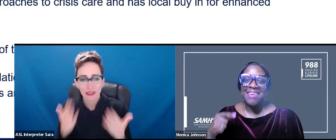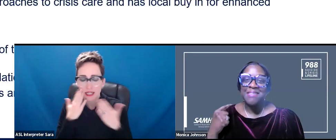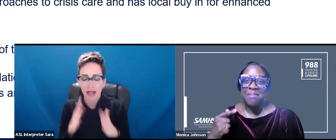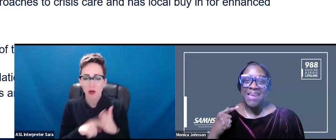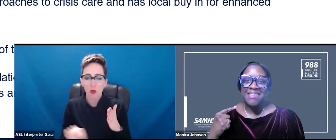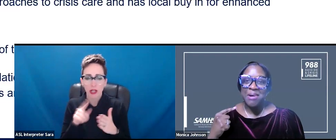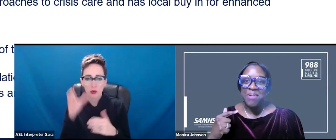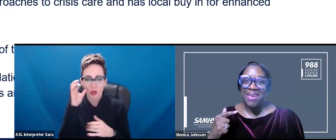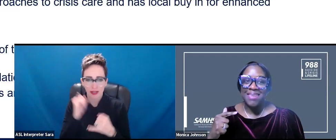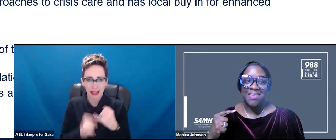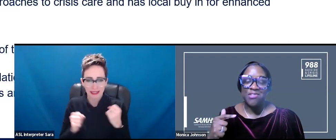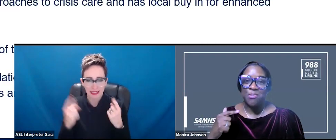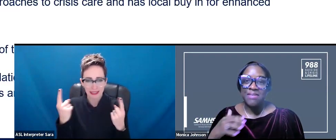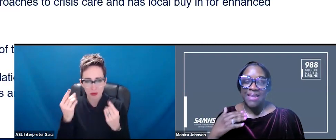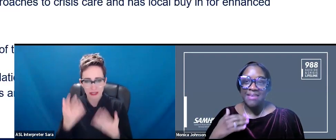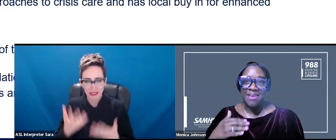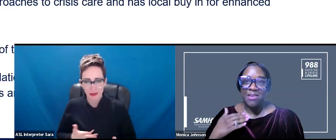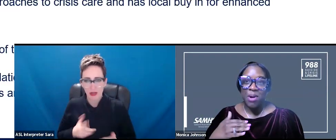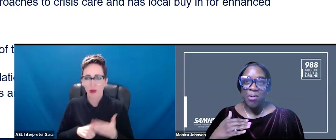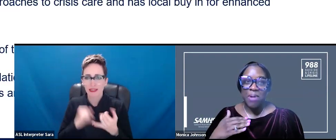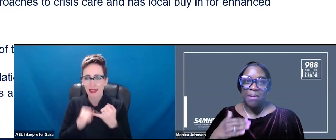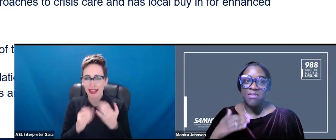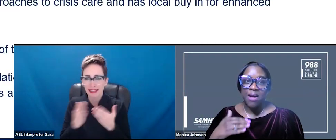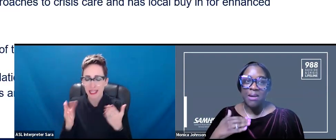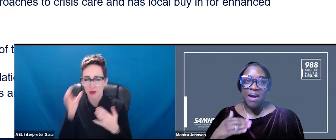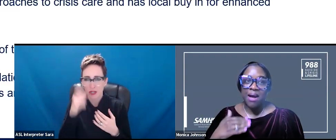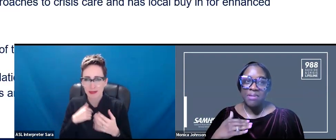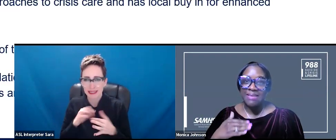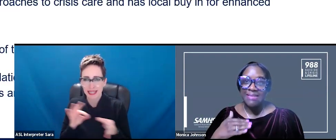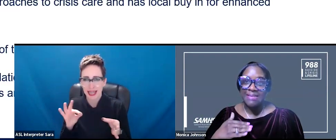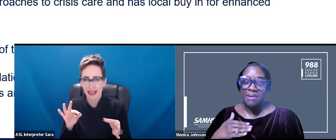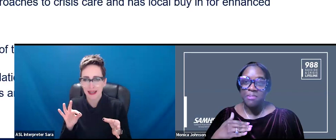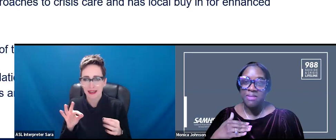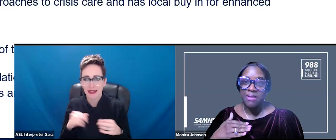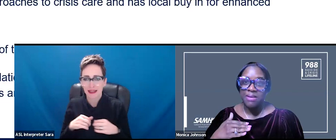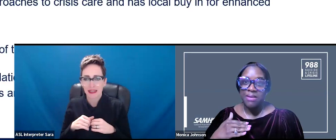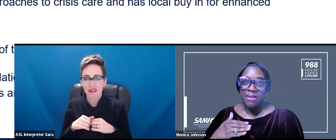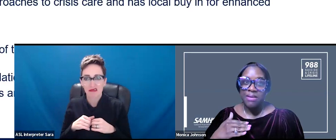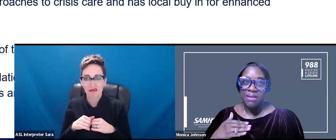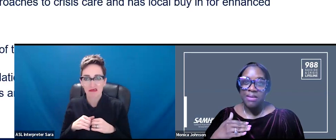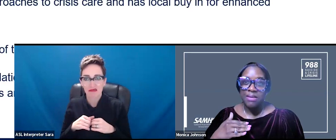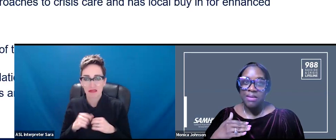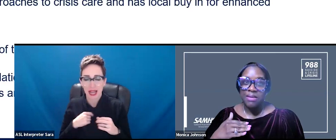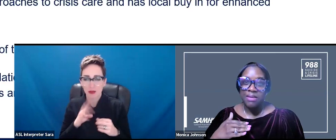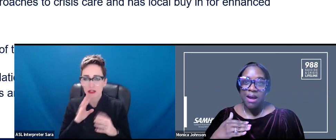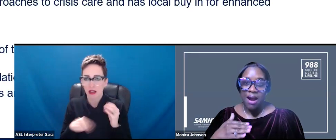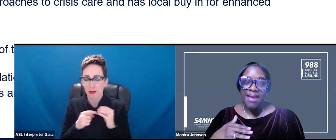Can somebody tell me, what's the last thing you heard? I was talking about common sense systems. All right.